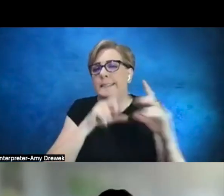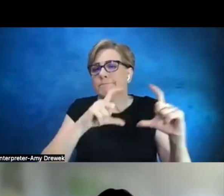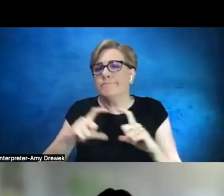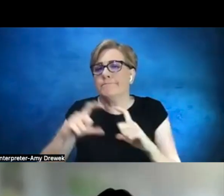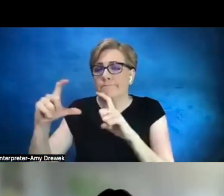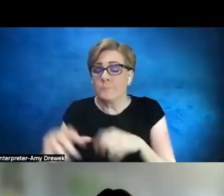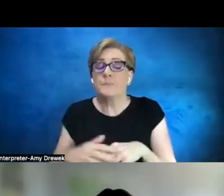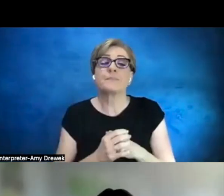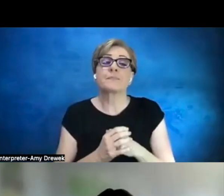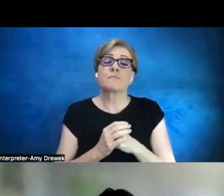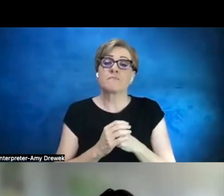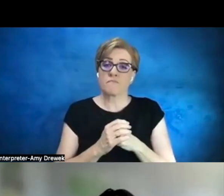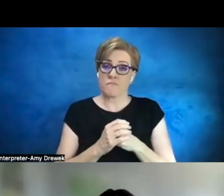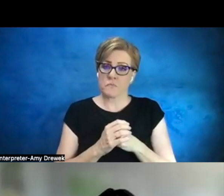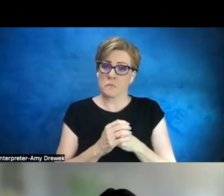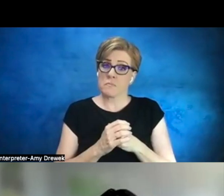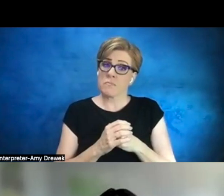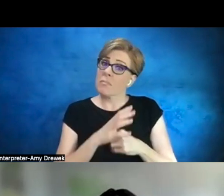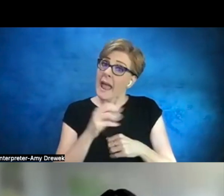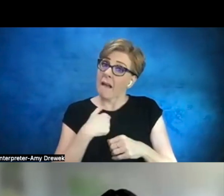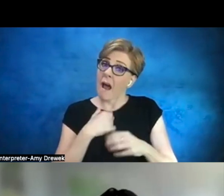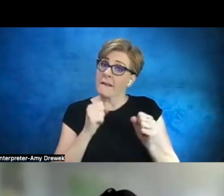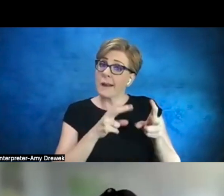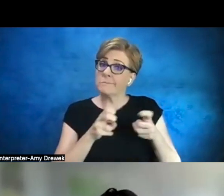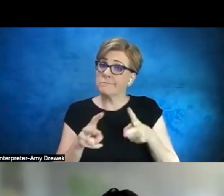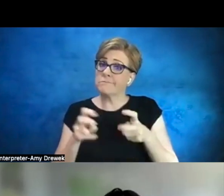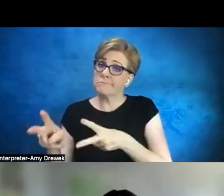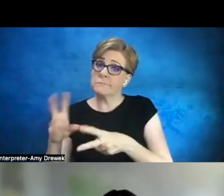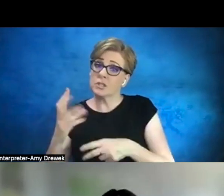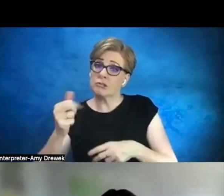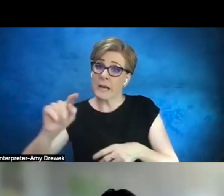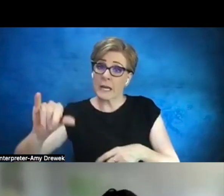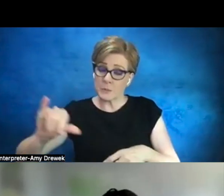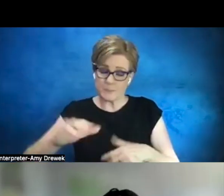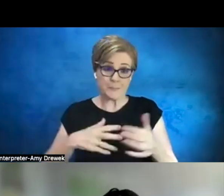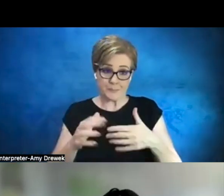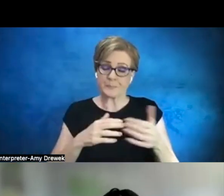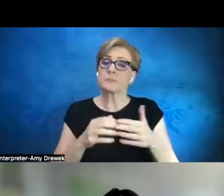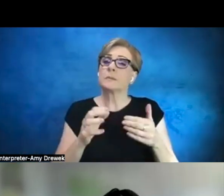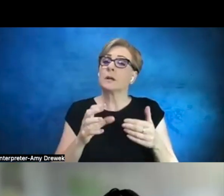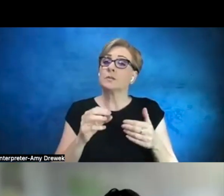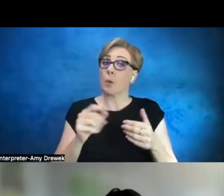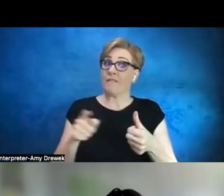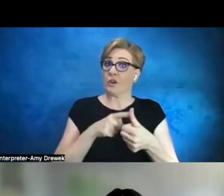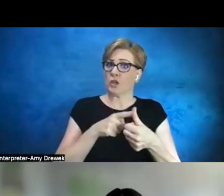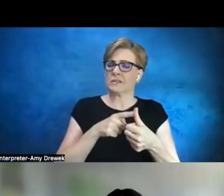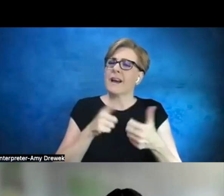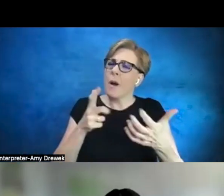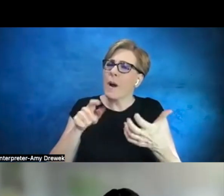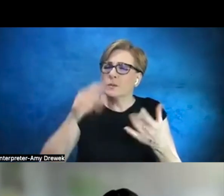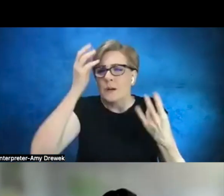And I can also put these, this text in the chat. But I'm asking everyone to think back about,